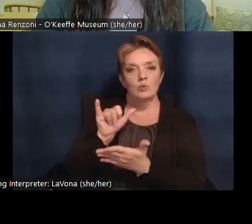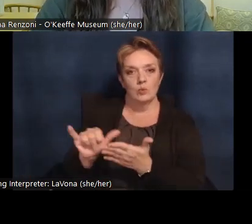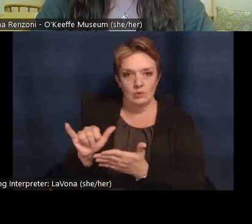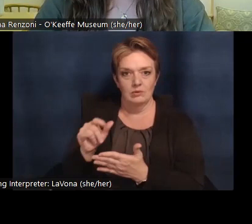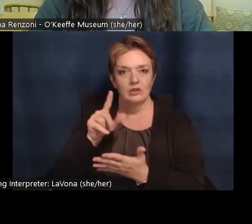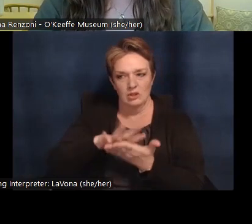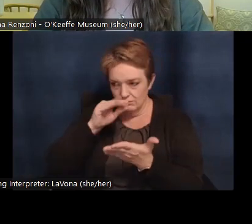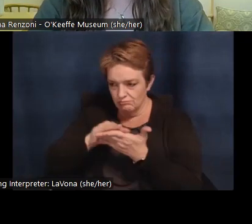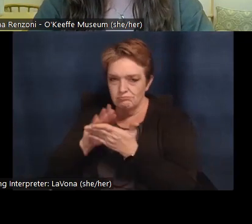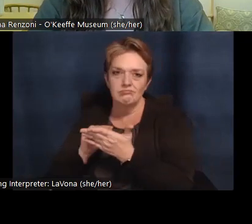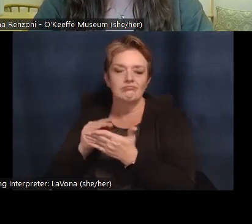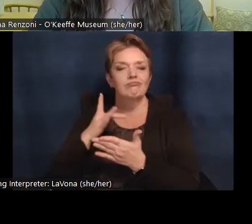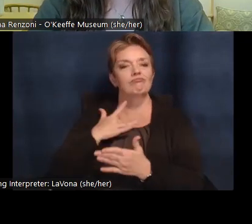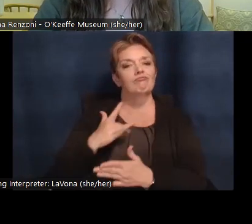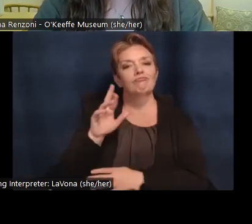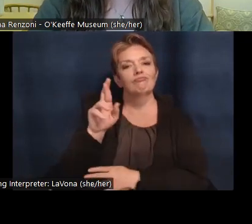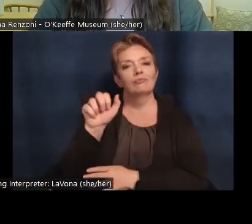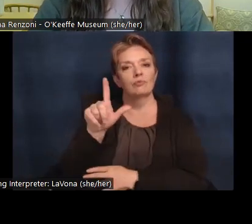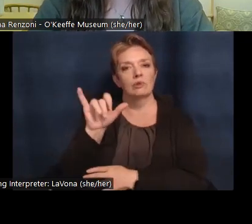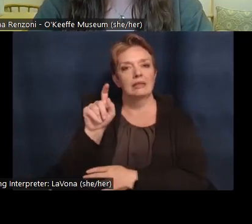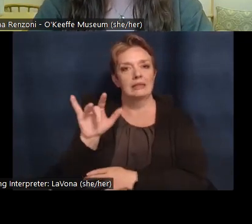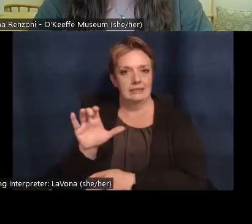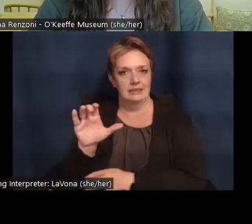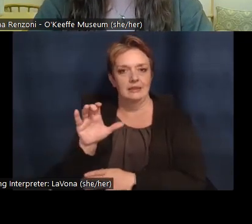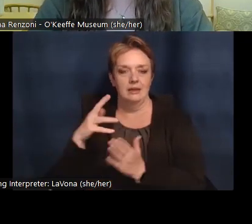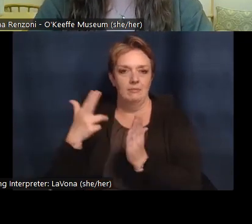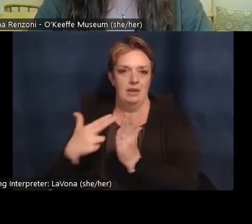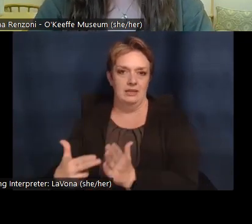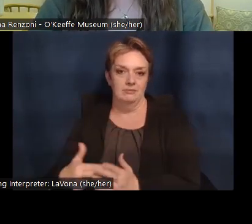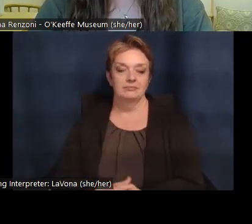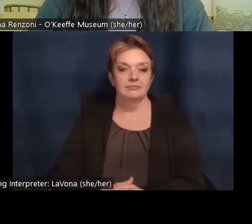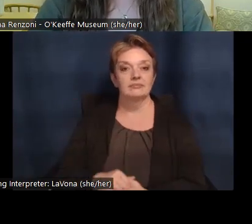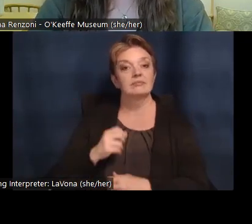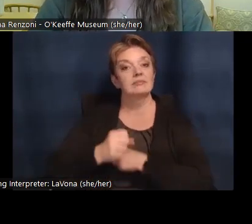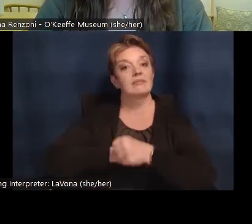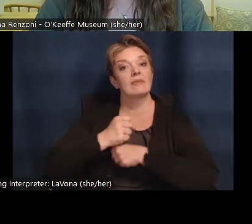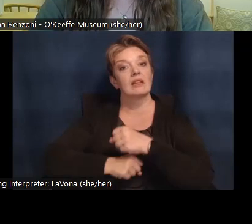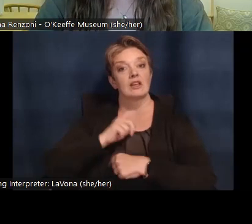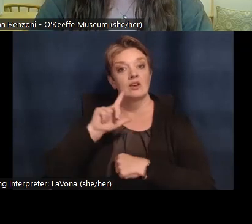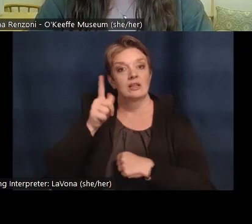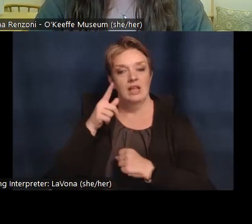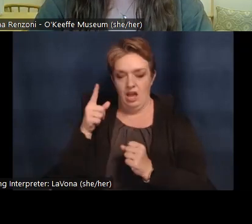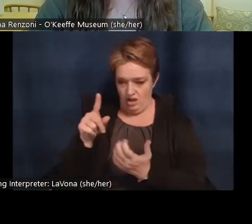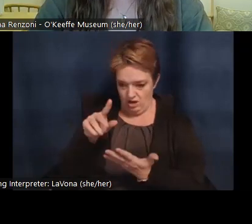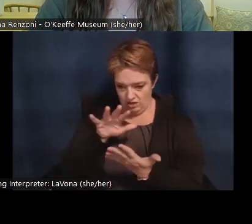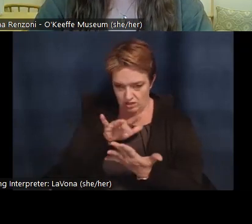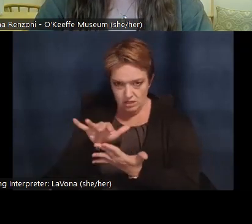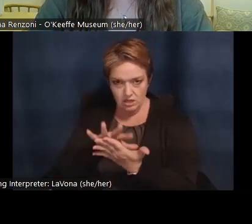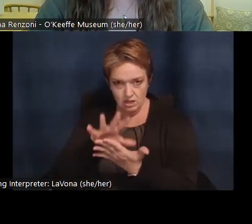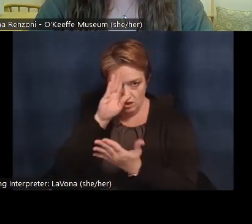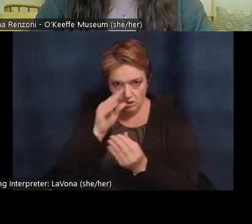The direction of her artistic practice shifted dramatically when, years later, she studied the revolutionary ideas of Arthur Wesley Dow.